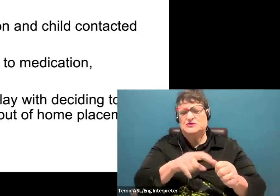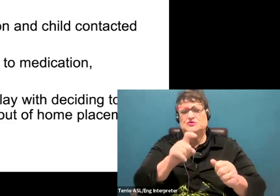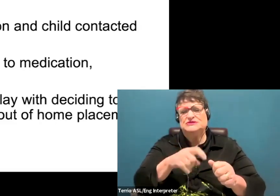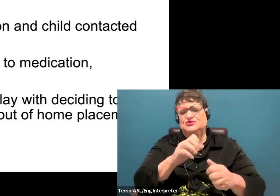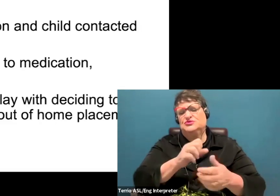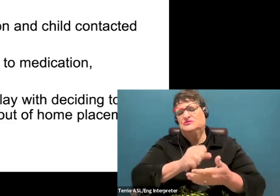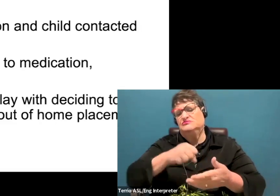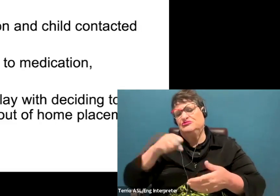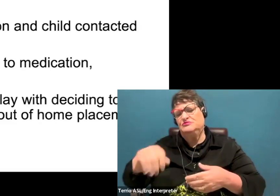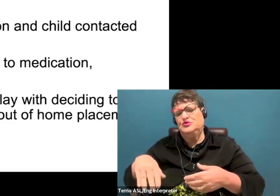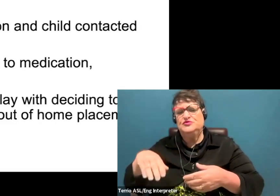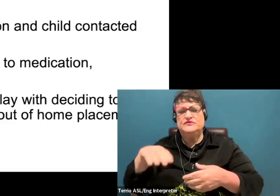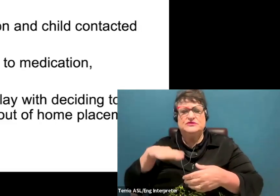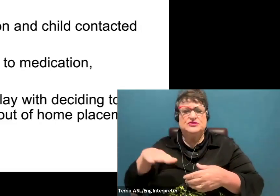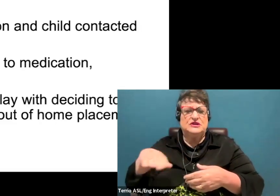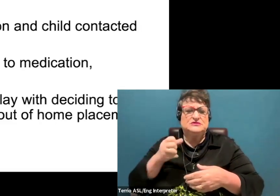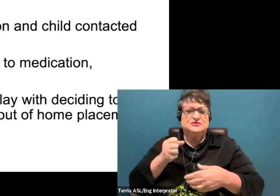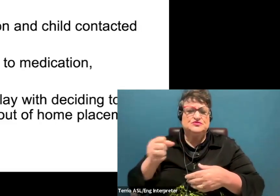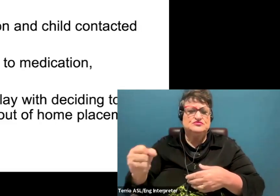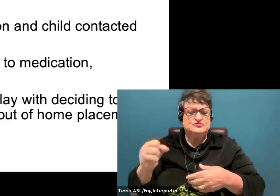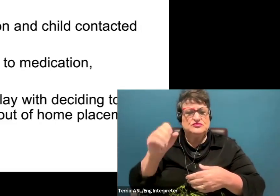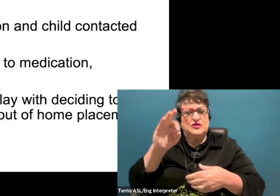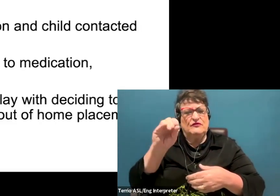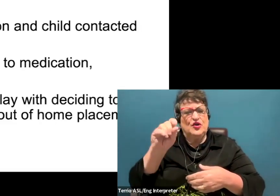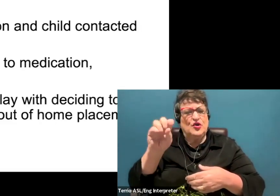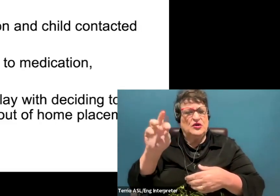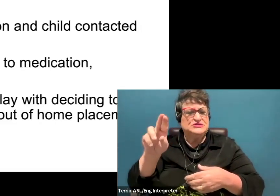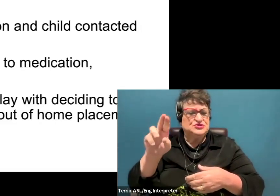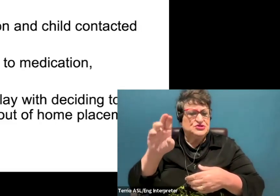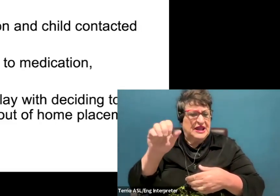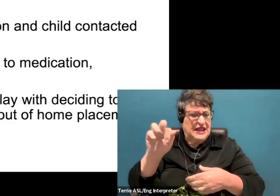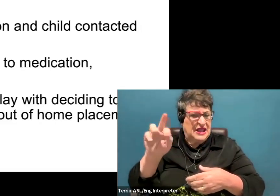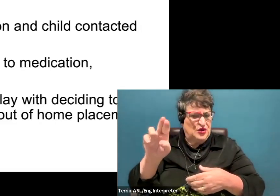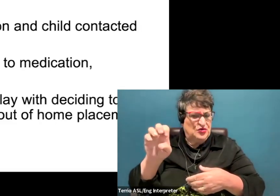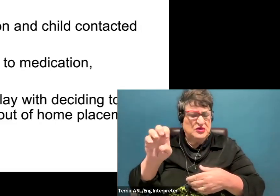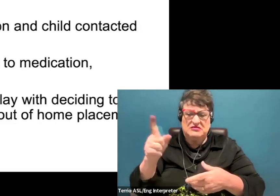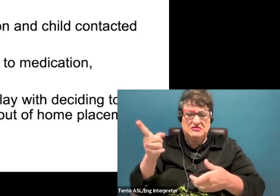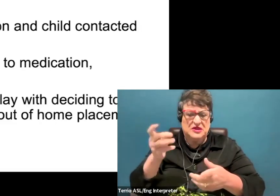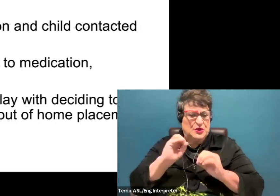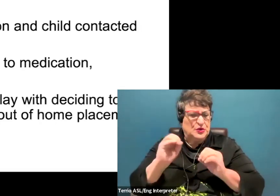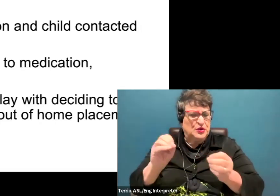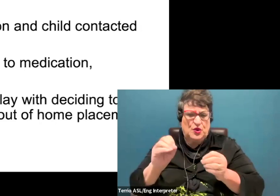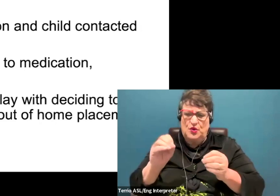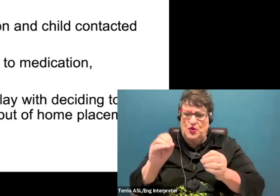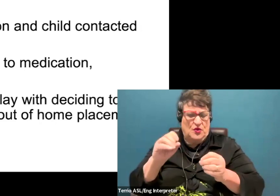And for many states like California, when you're a teen, there's not really a foster home, you're placed in group home placements.